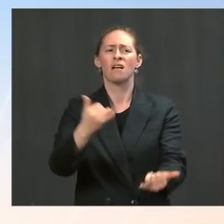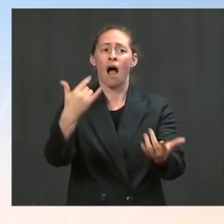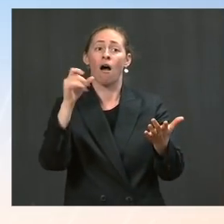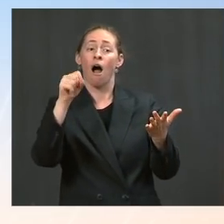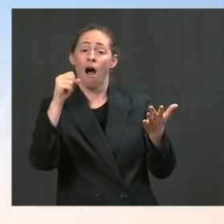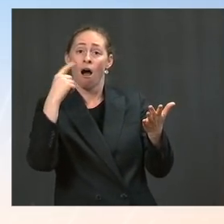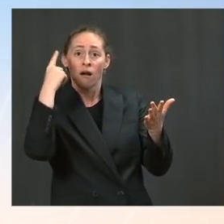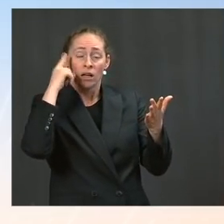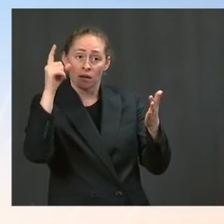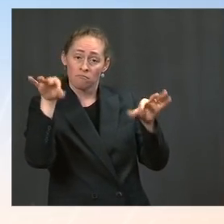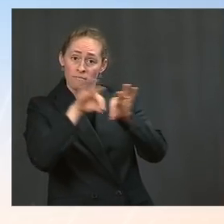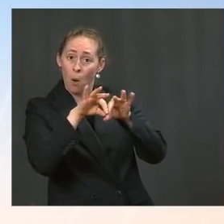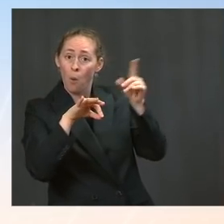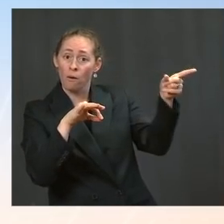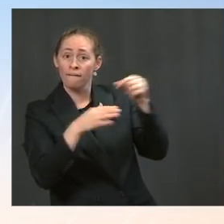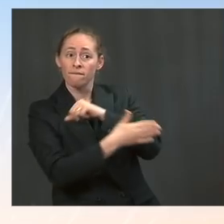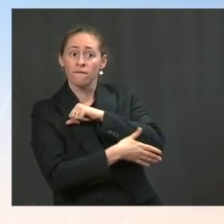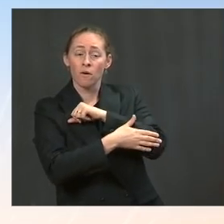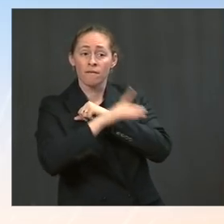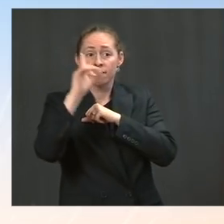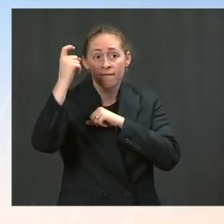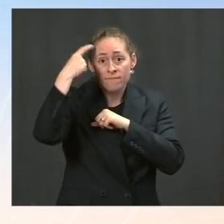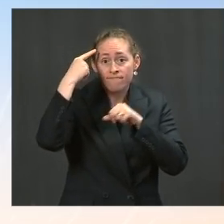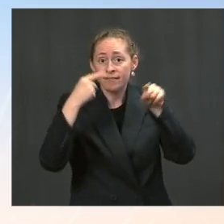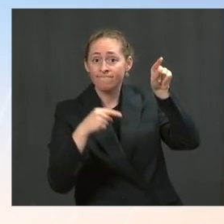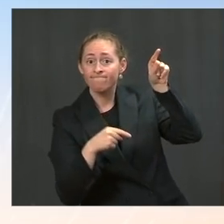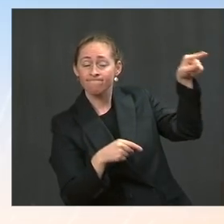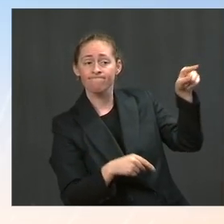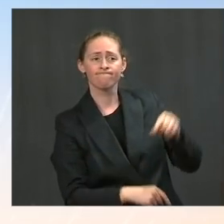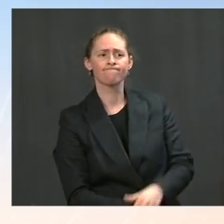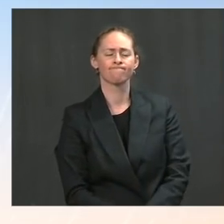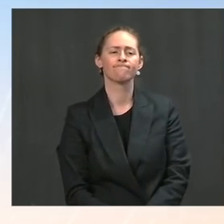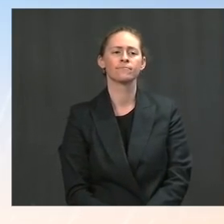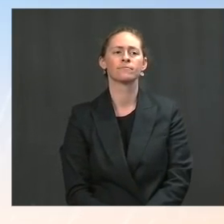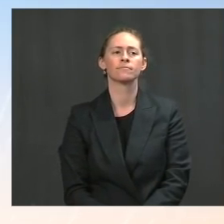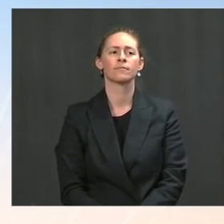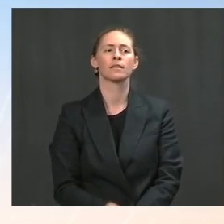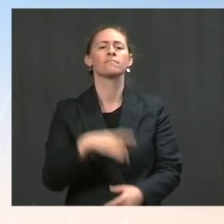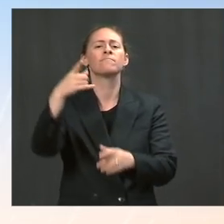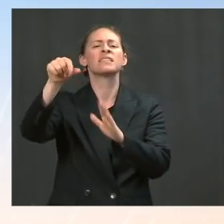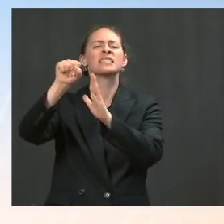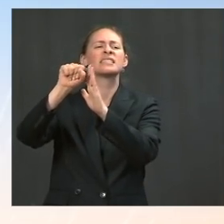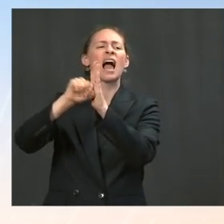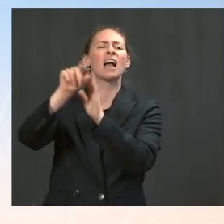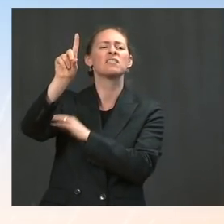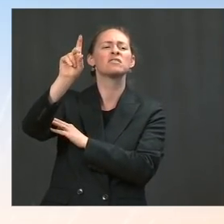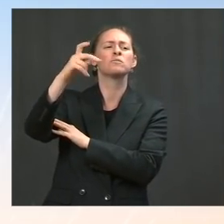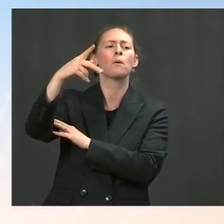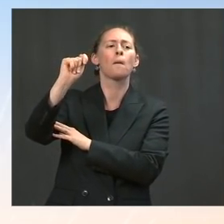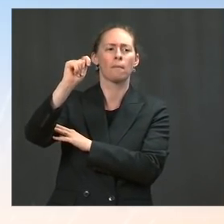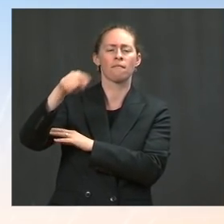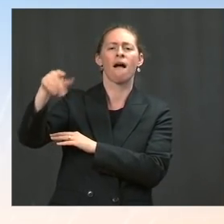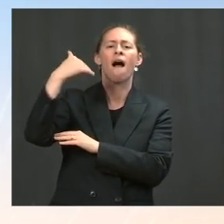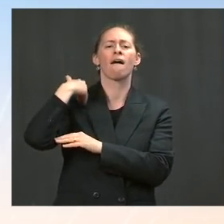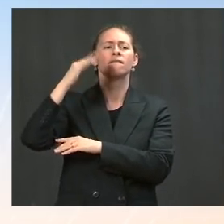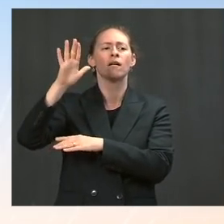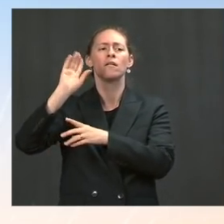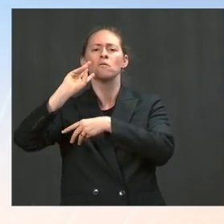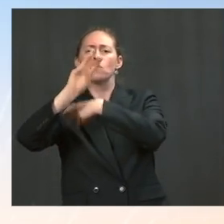or an important, interesting question. The State Department's Global Engagement Center has found that Russia and China have promoted their own vaccines